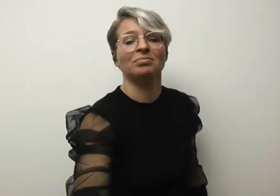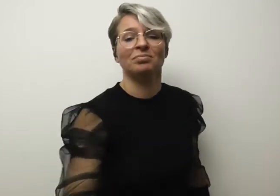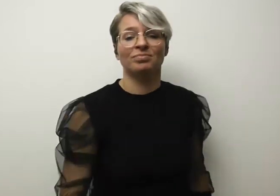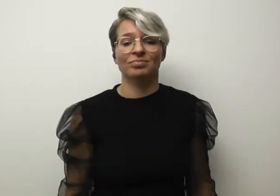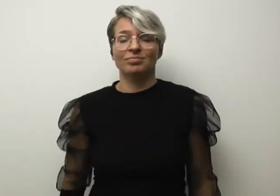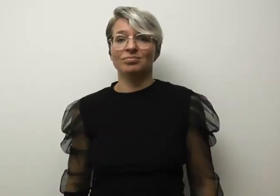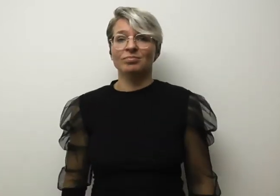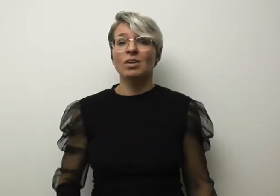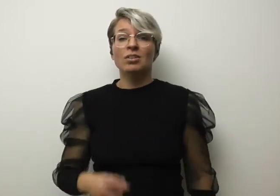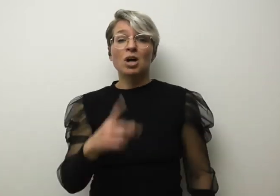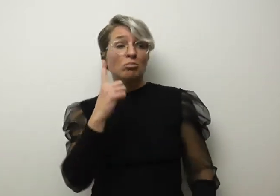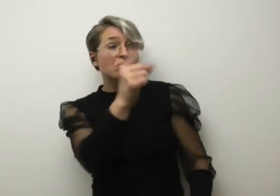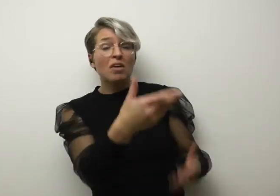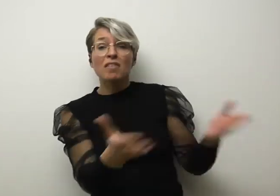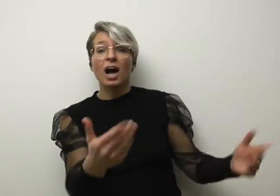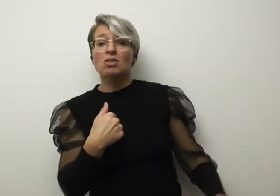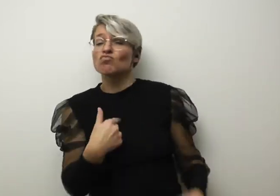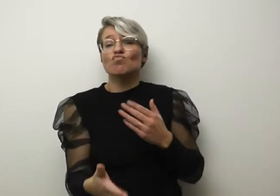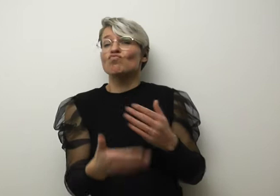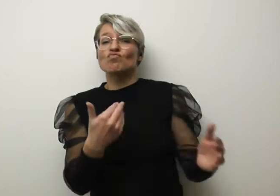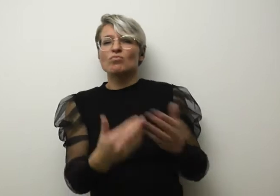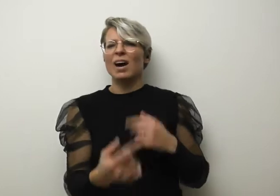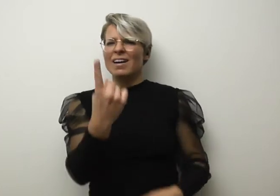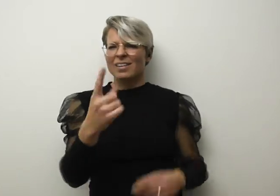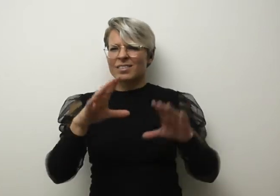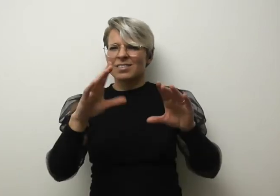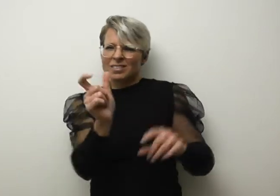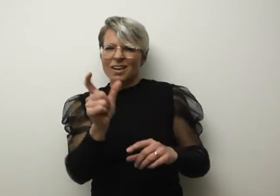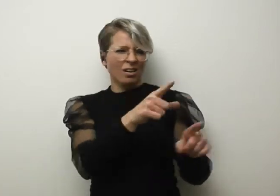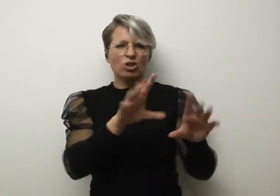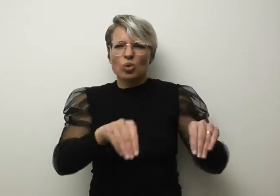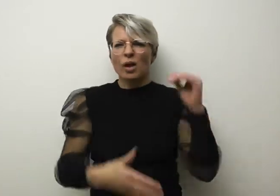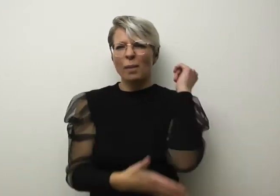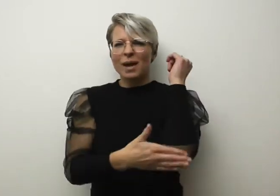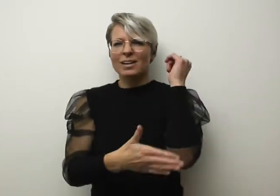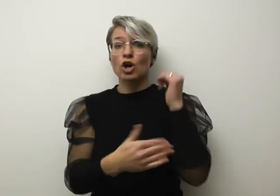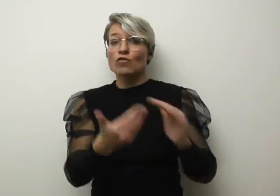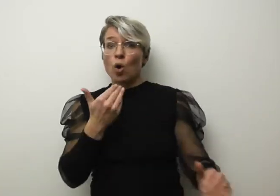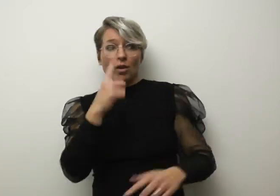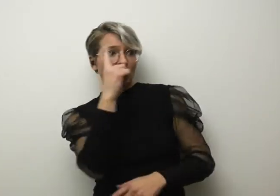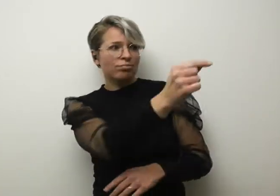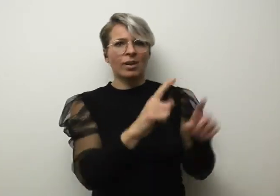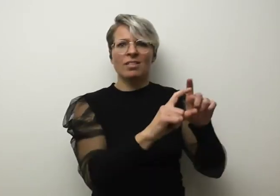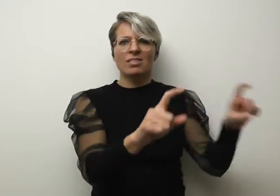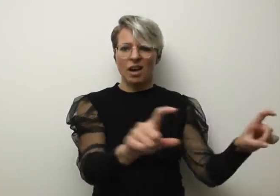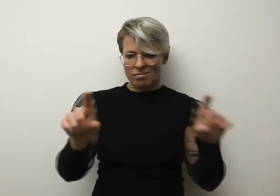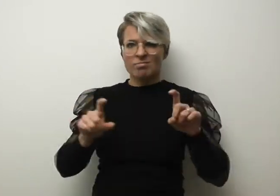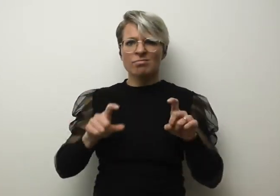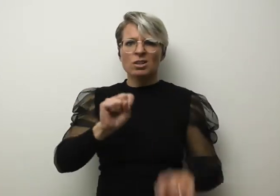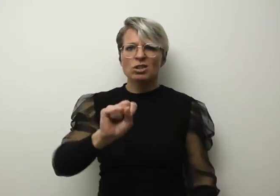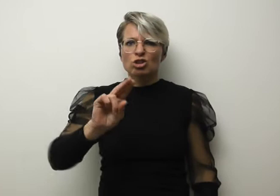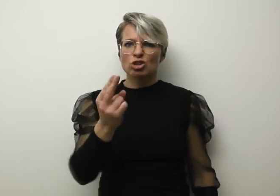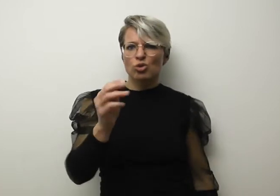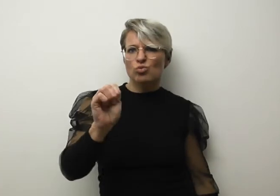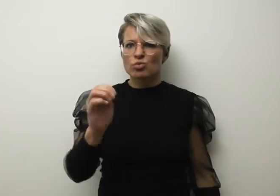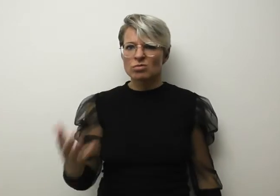Now, I don't blame him 'cause he run and hid But the meanest thing that my daddy ever did Was before he left, he went and named me Sue